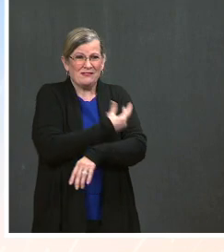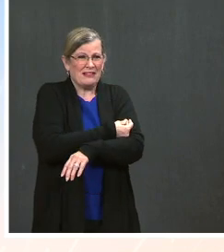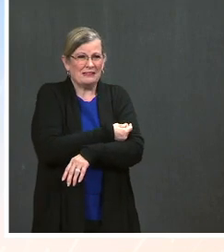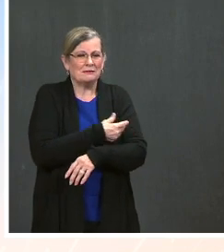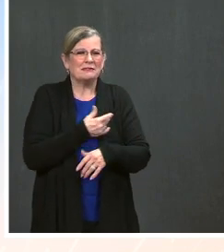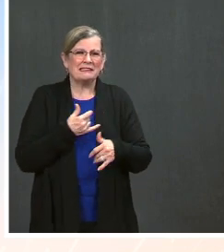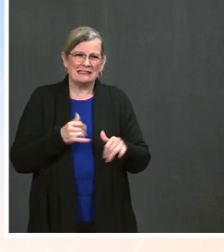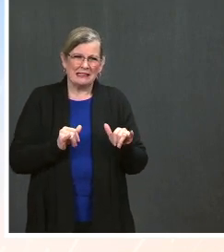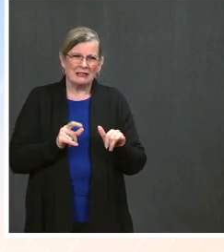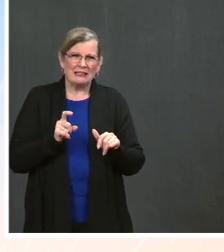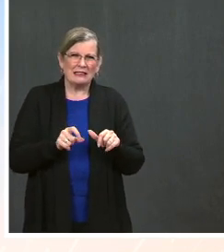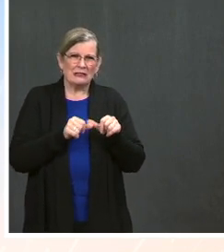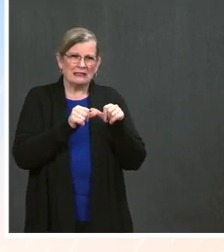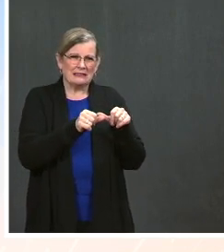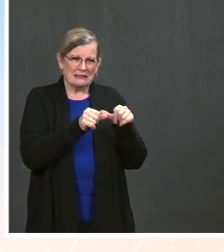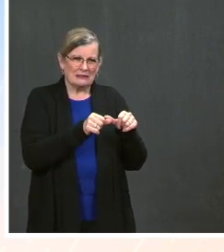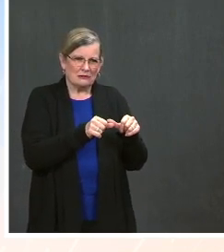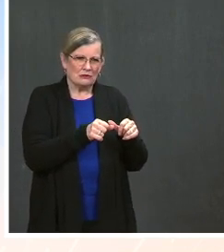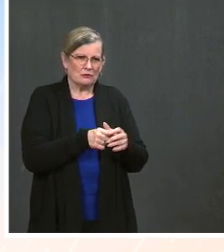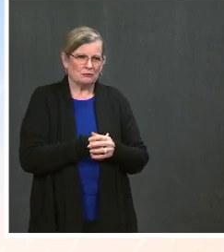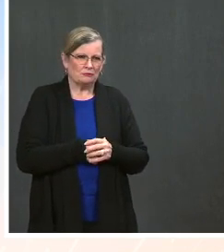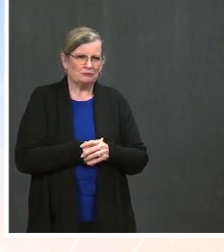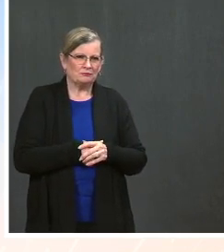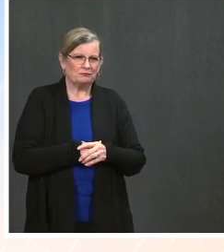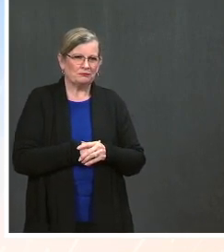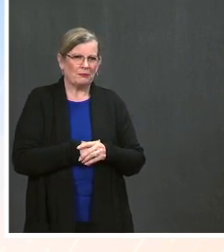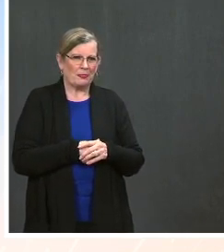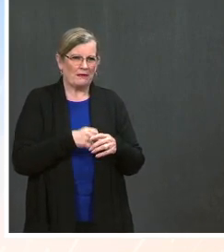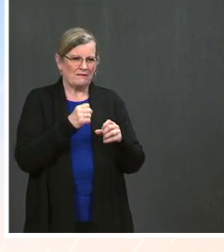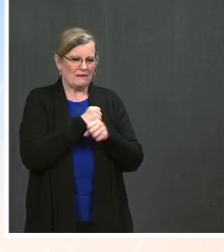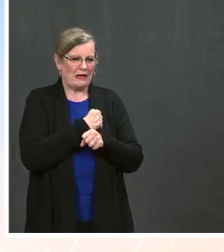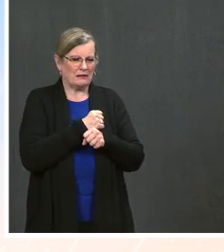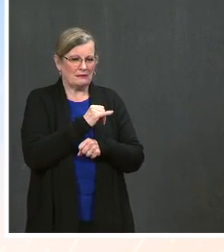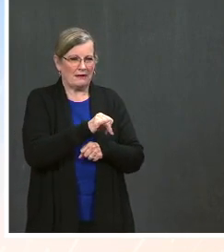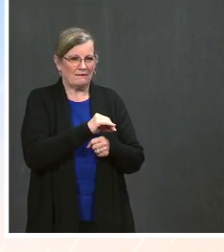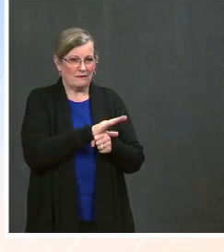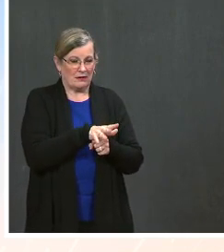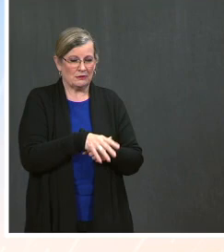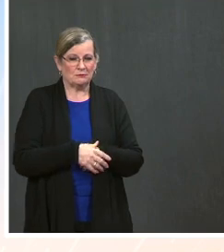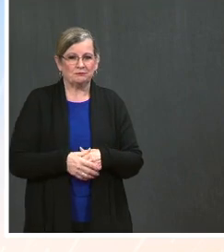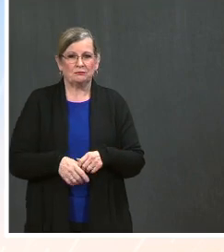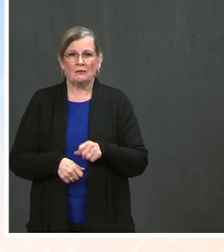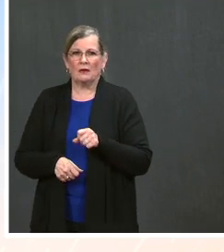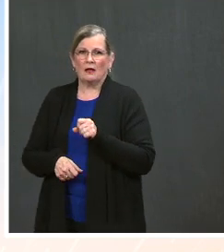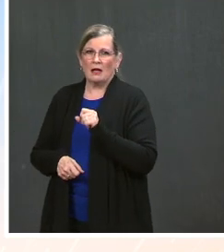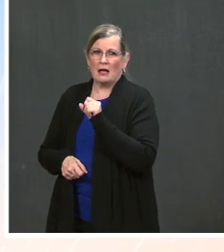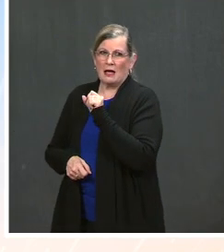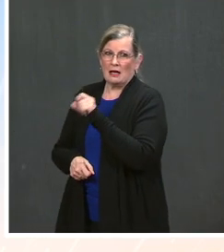The Press: Thank you, Mr. Secretary. As you know, the $15-an- hour minimum wage fell out of the COVID relief bill.